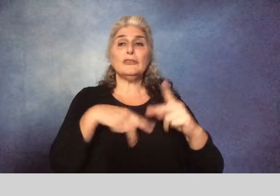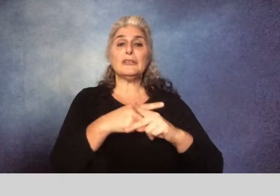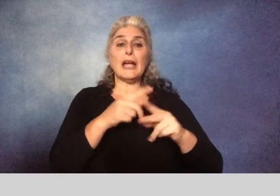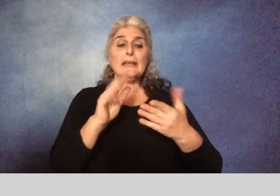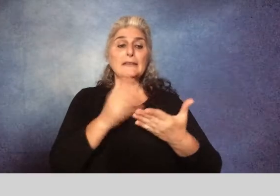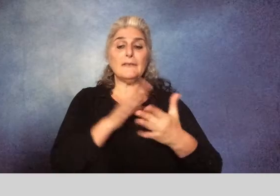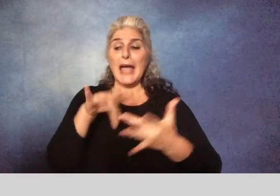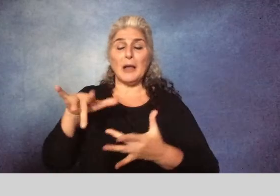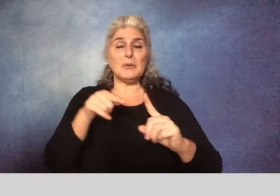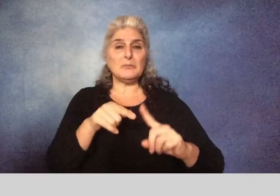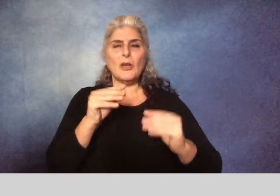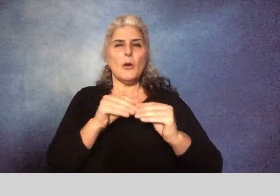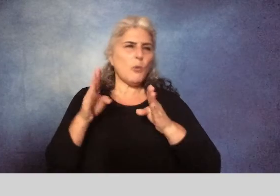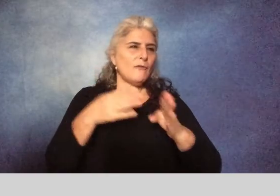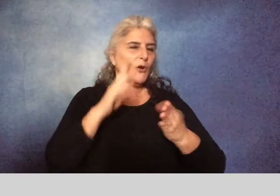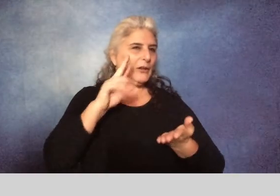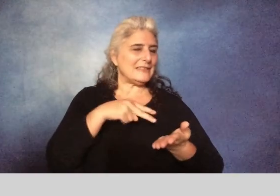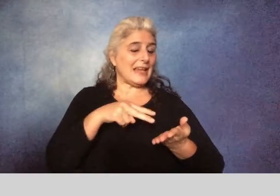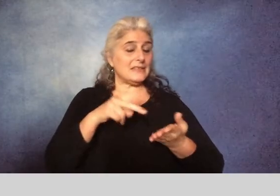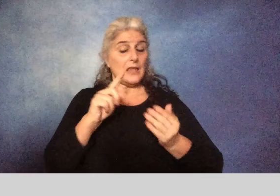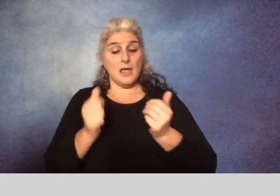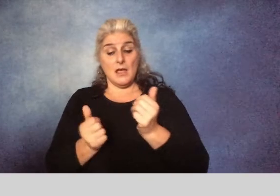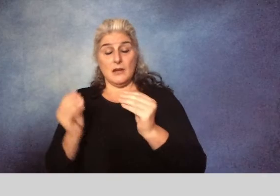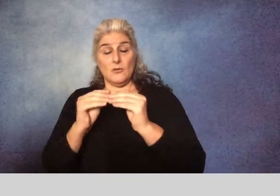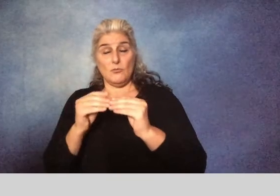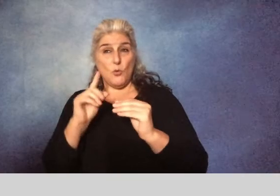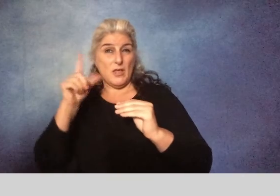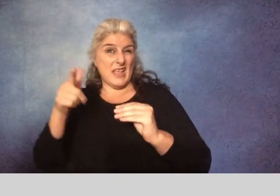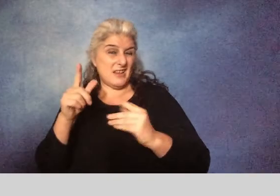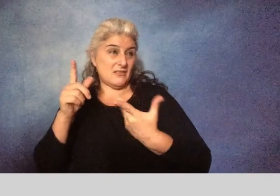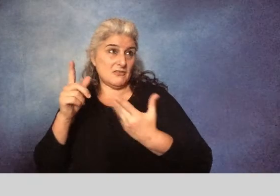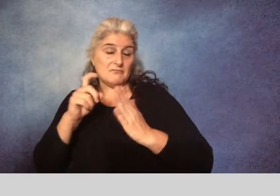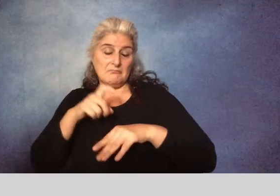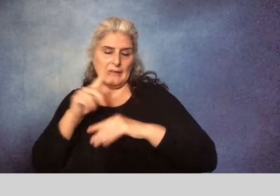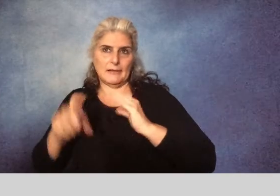Whereas her latest album, "Honey" is really different. It's a lot moodier.